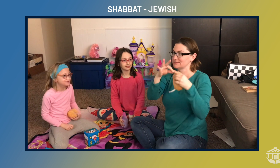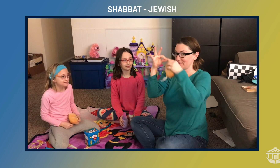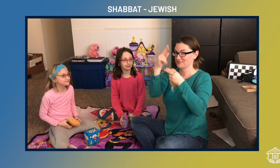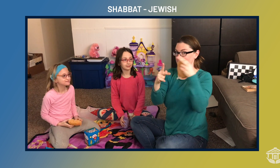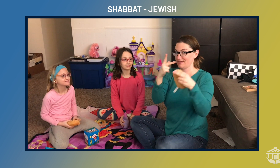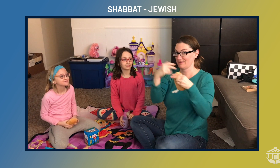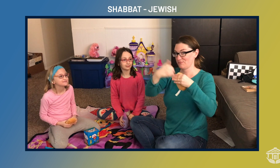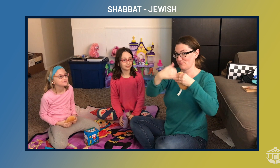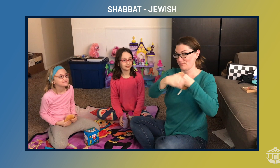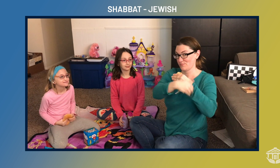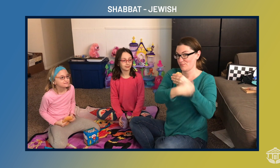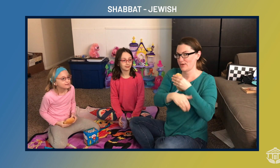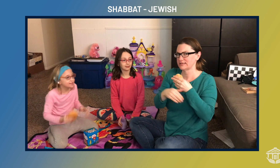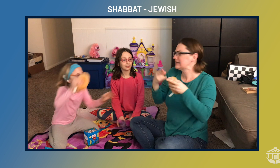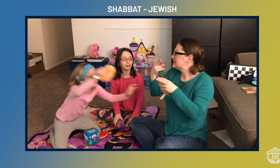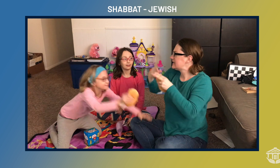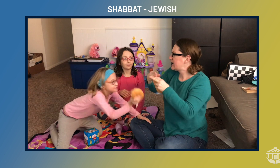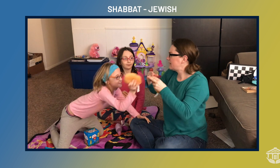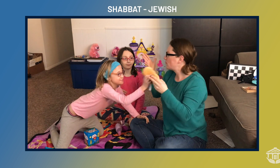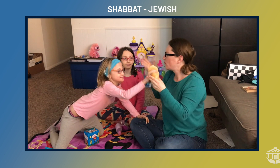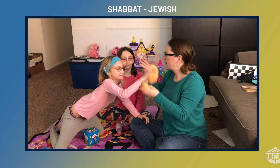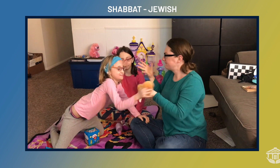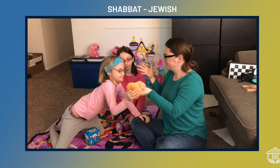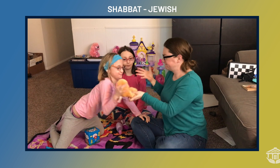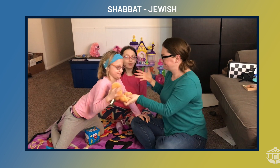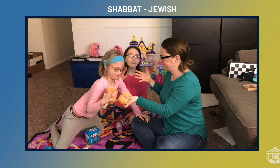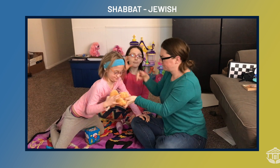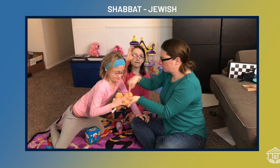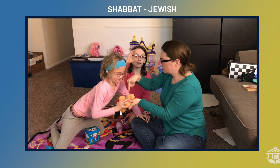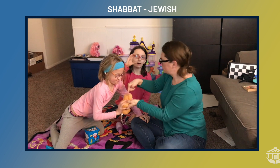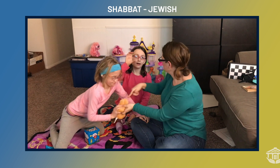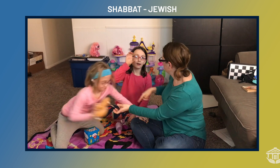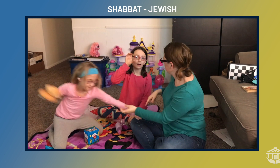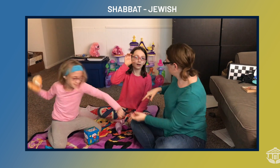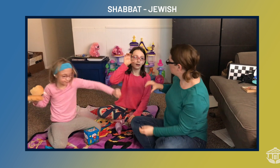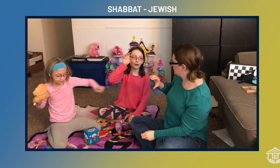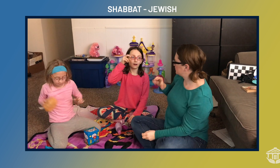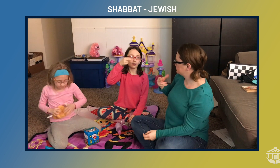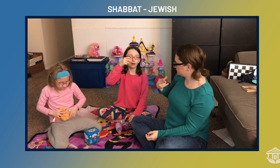It is a very special kind of bread and it has a name. What is this?” Daughters: “It’s challah.”